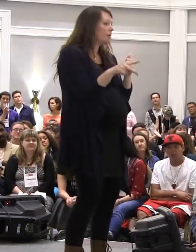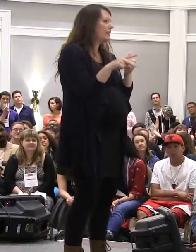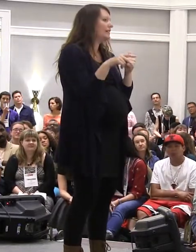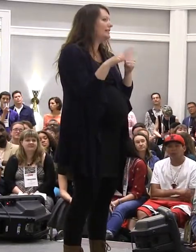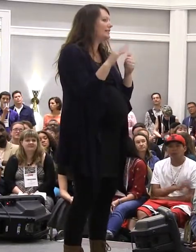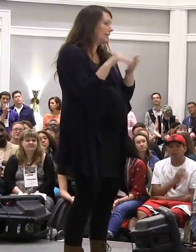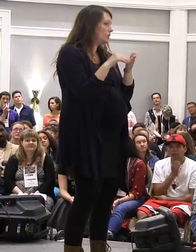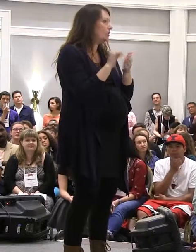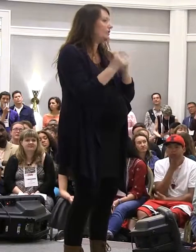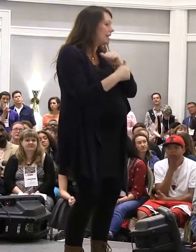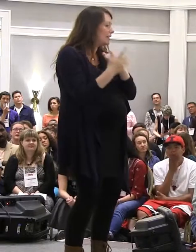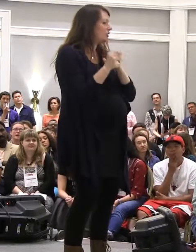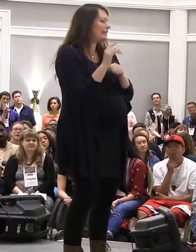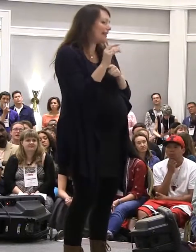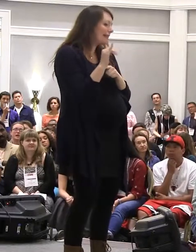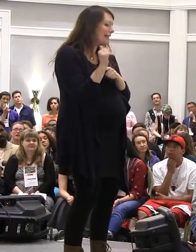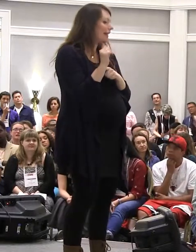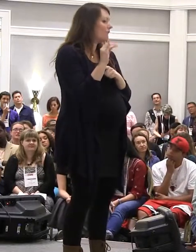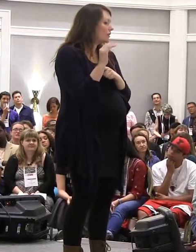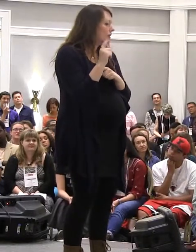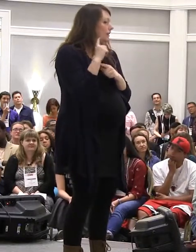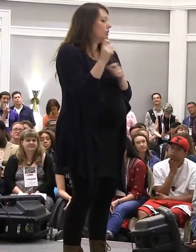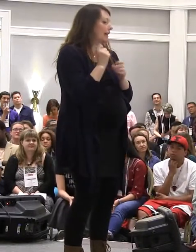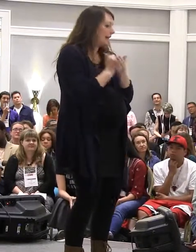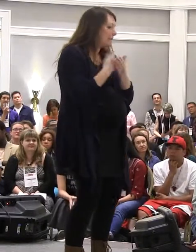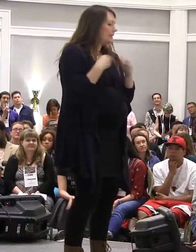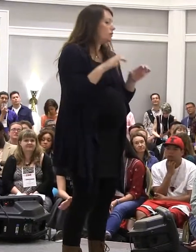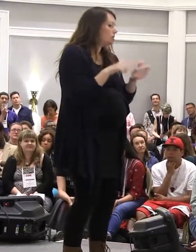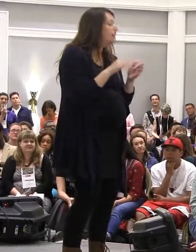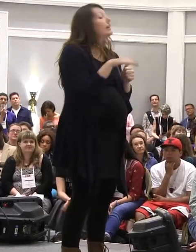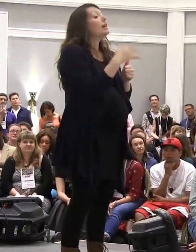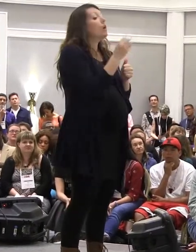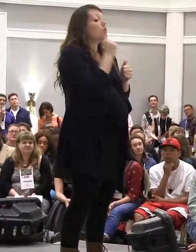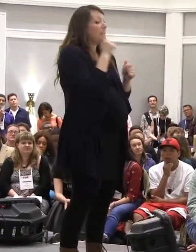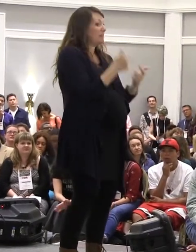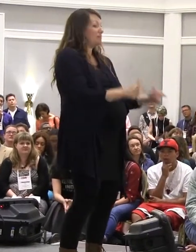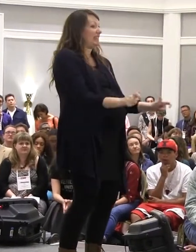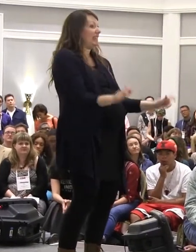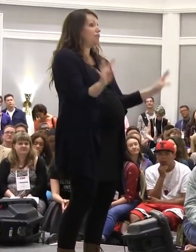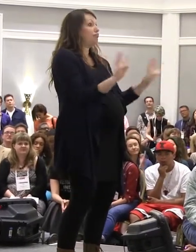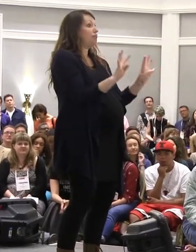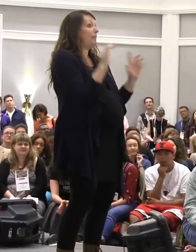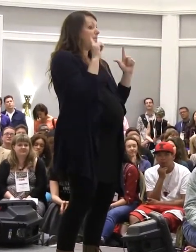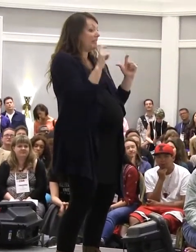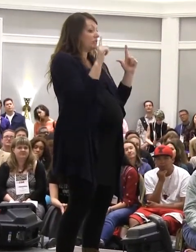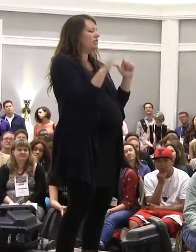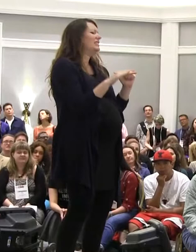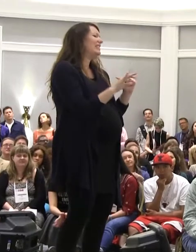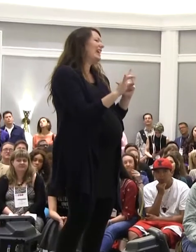and Cynthia Fuhrman who helped us to pull this together. We will be doing a big group picture. We're asking folks at 8:45.